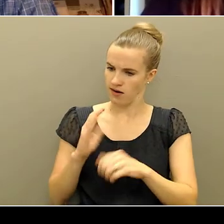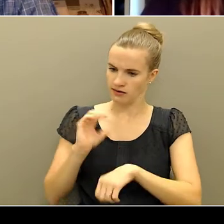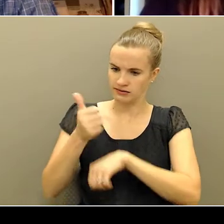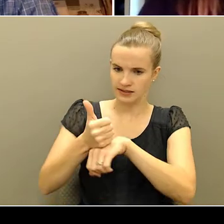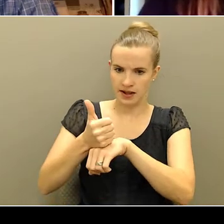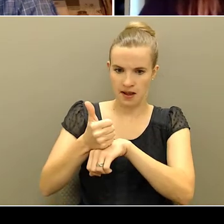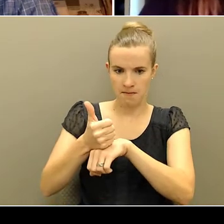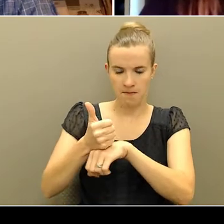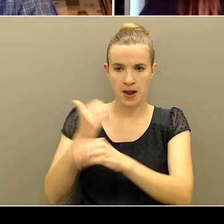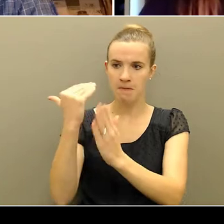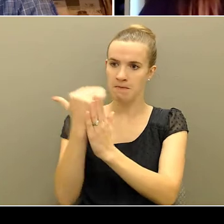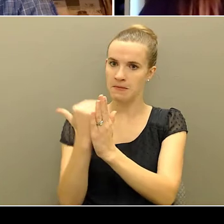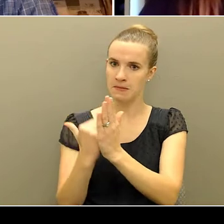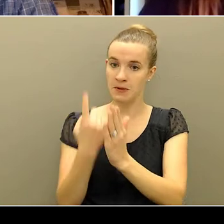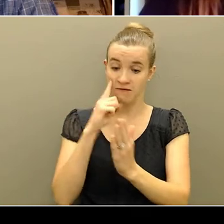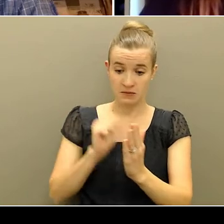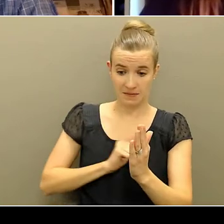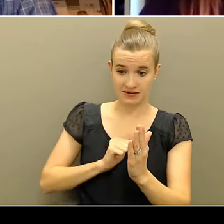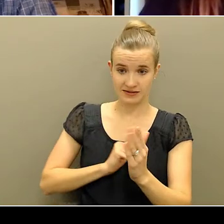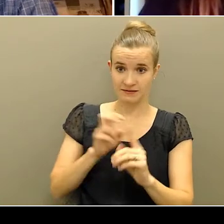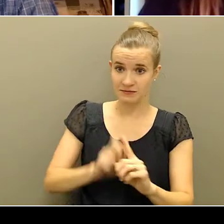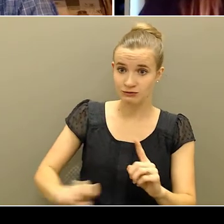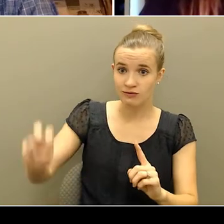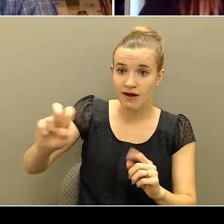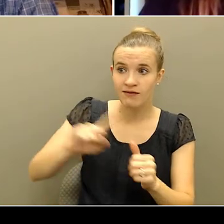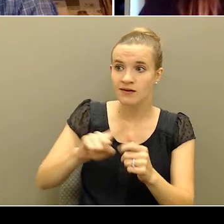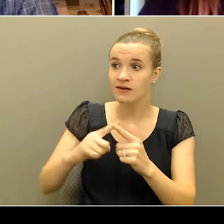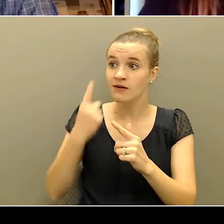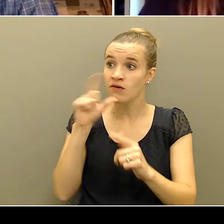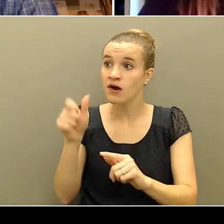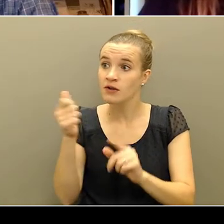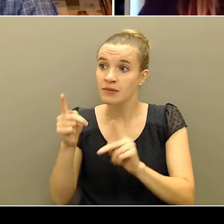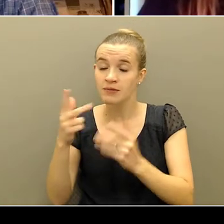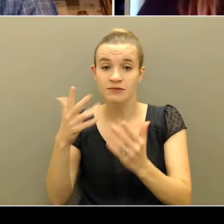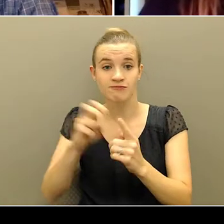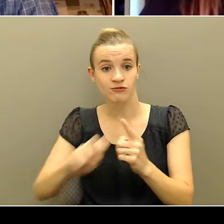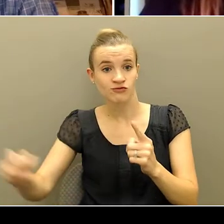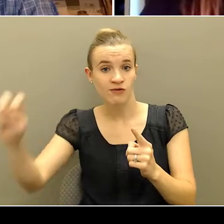internationally. Of course, I originally wanted, I started locally and more